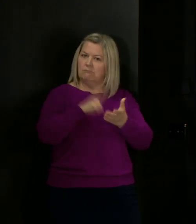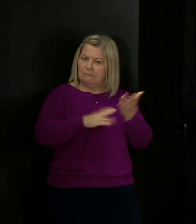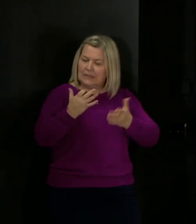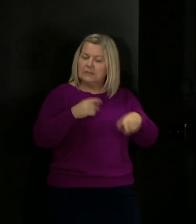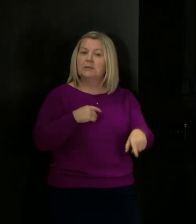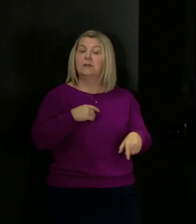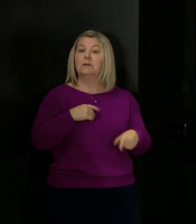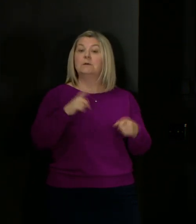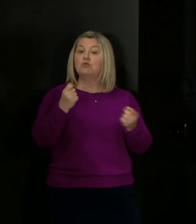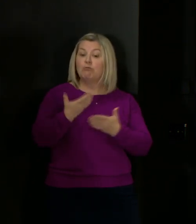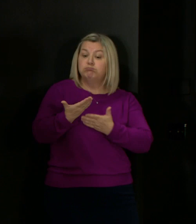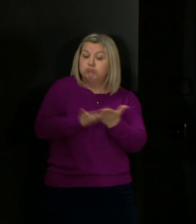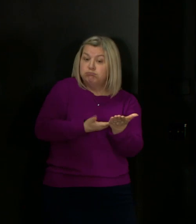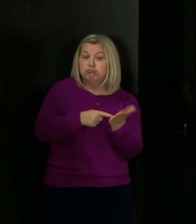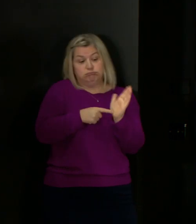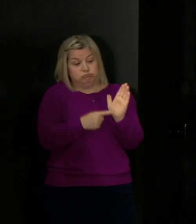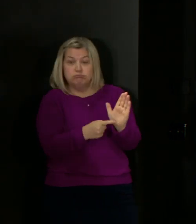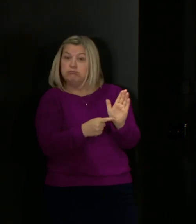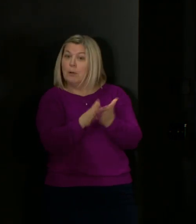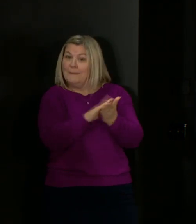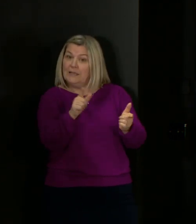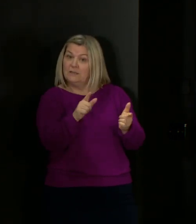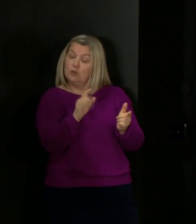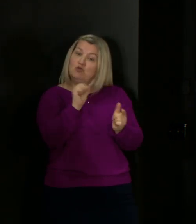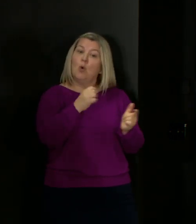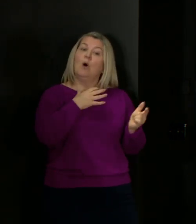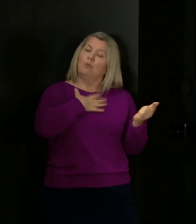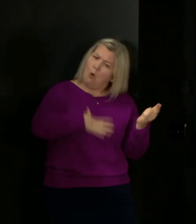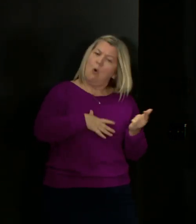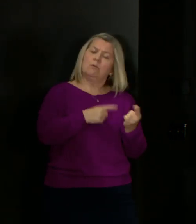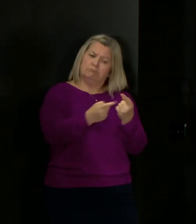simply records it for others to see, so it must be done sensitively and for the